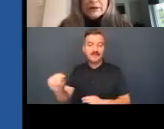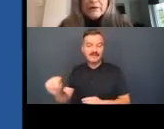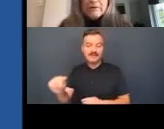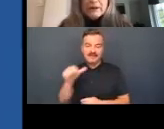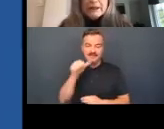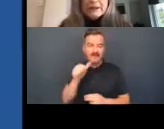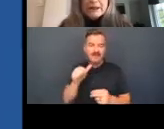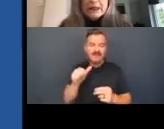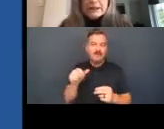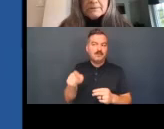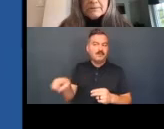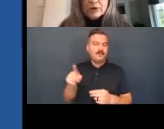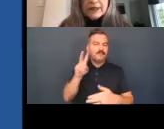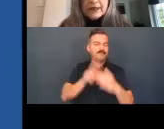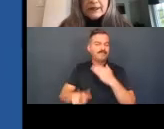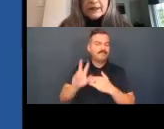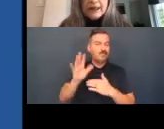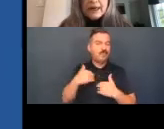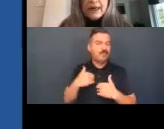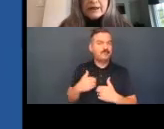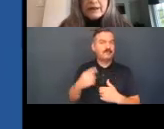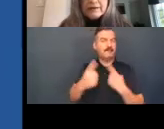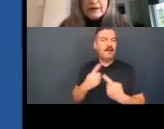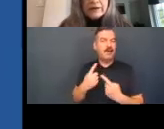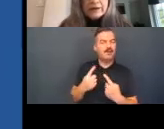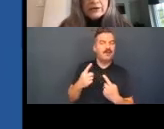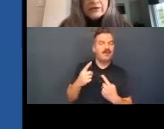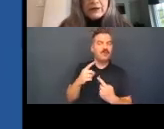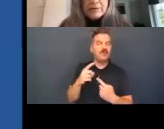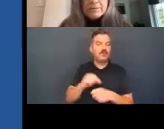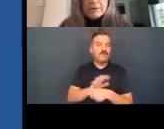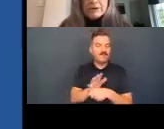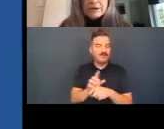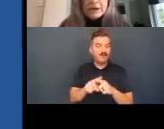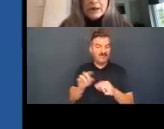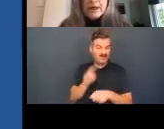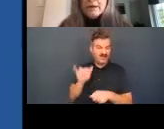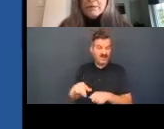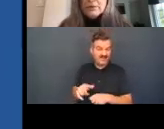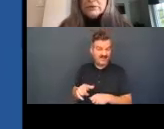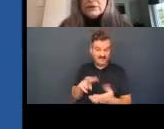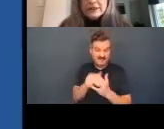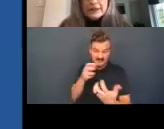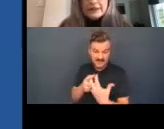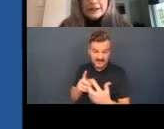cope at 19 and hospital mortality, and yet they're used for that purpose. And most CSE,